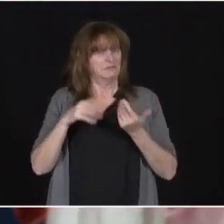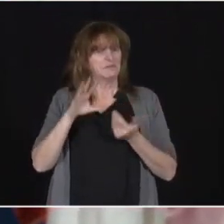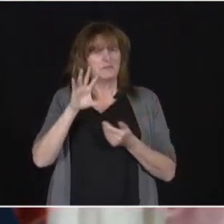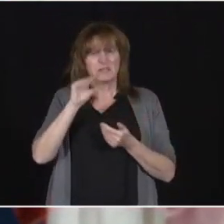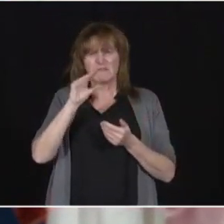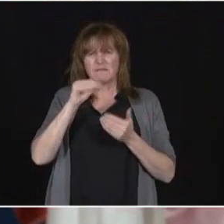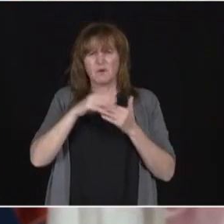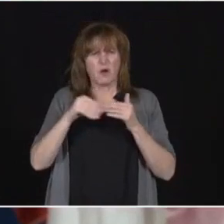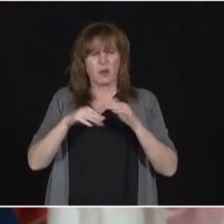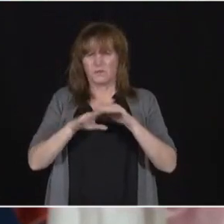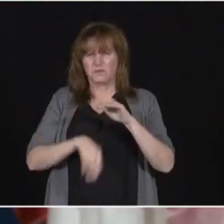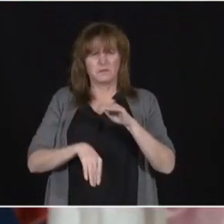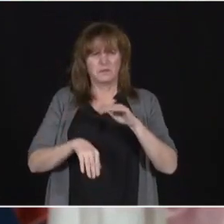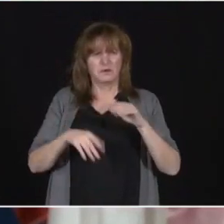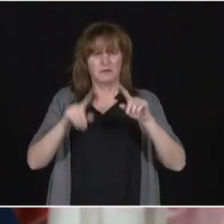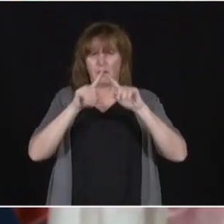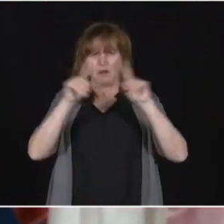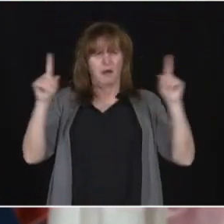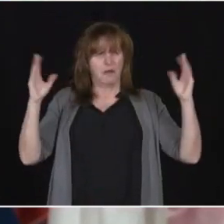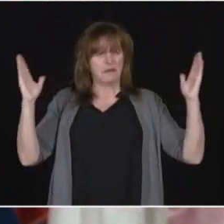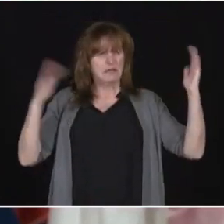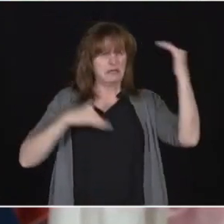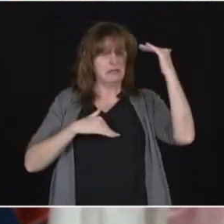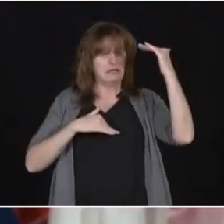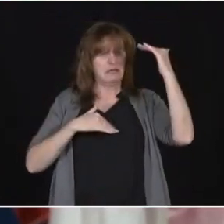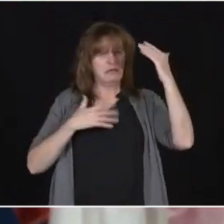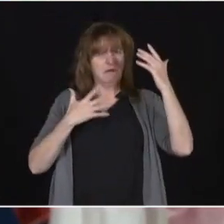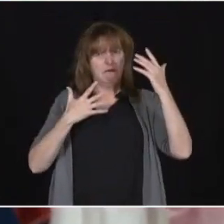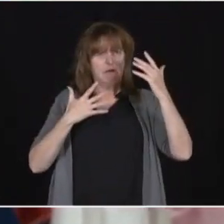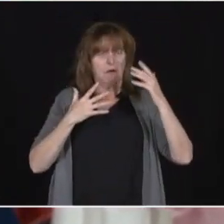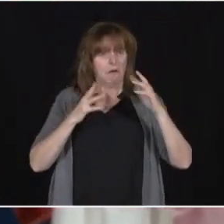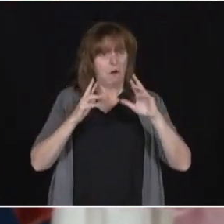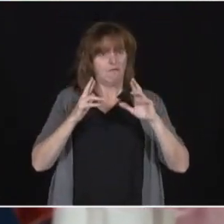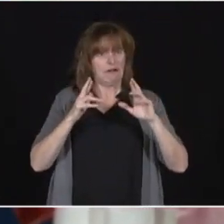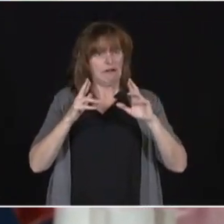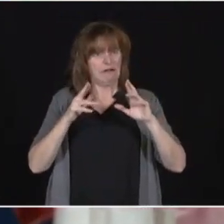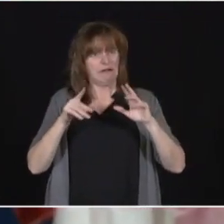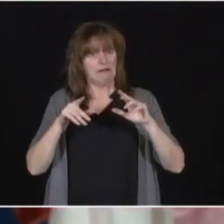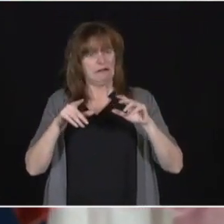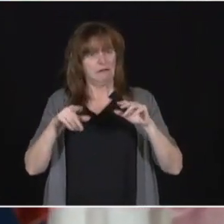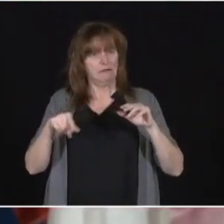Again, hopefully they will be able to find a solution or evens